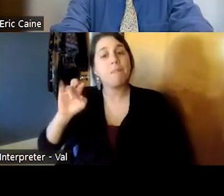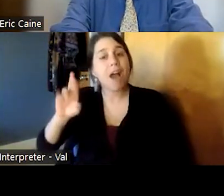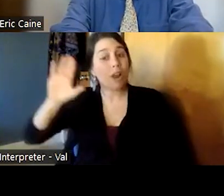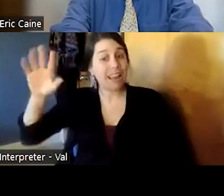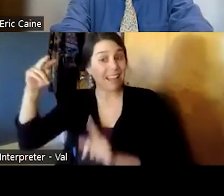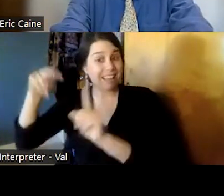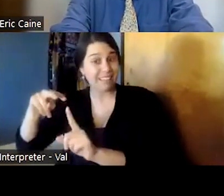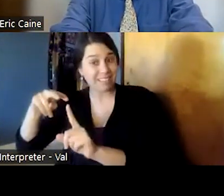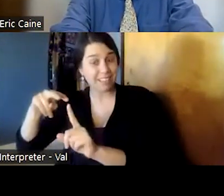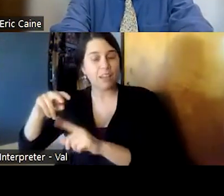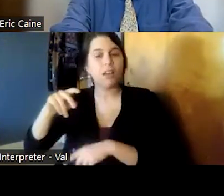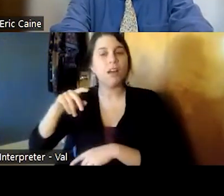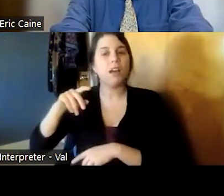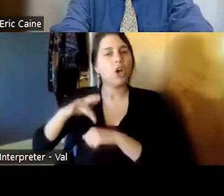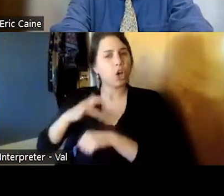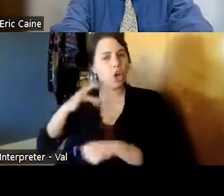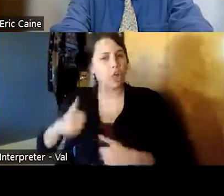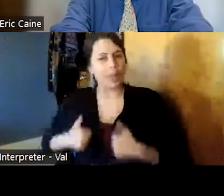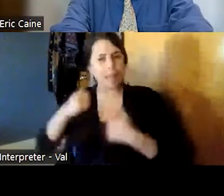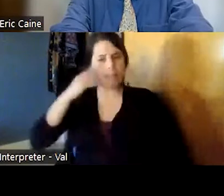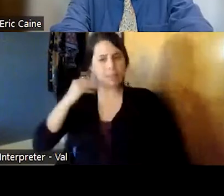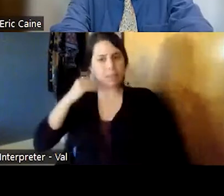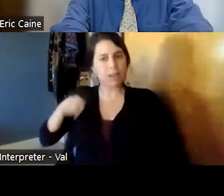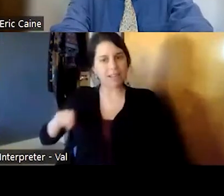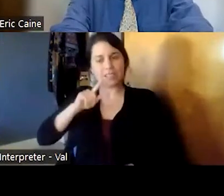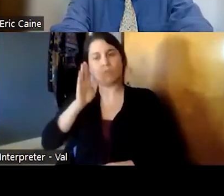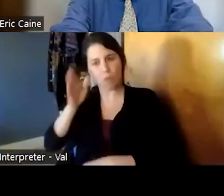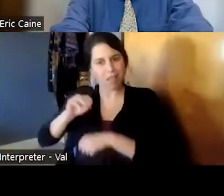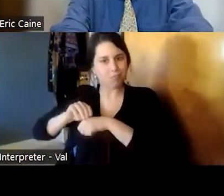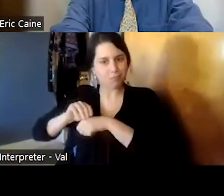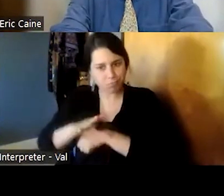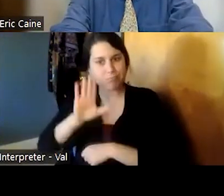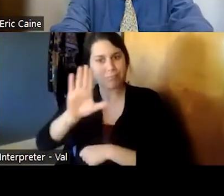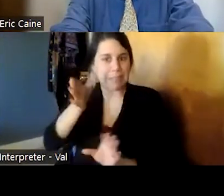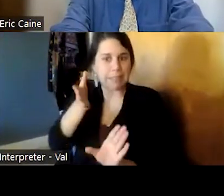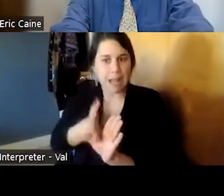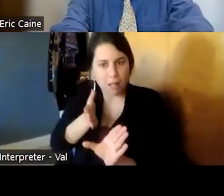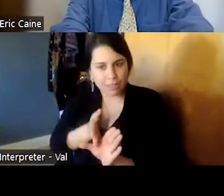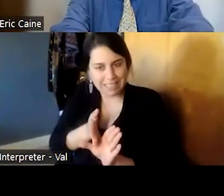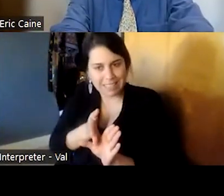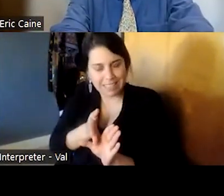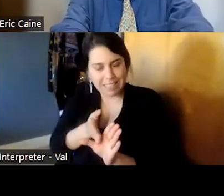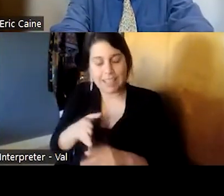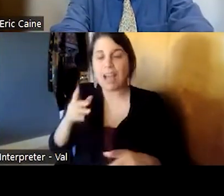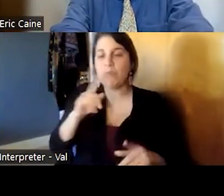meyer in terms of early life experience affecting one's psychology and it was really this action in